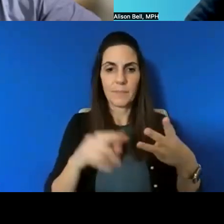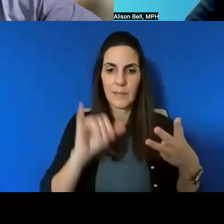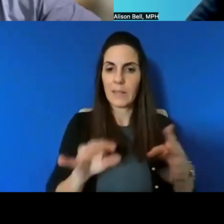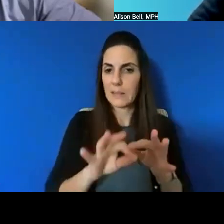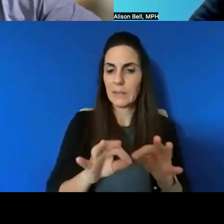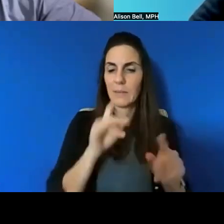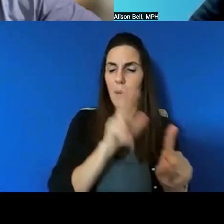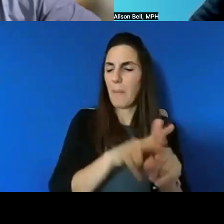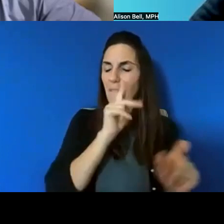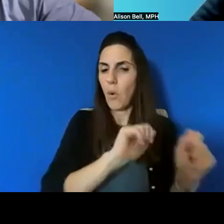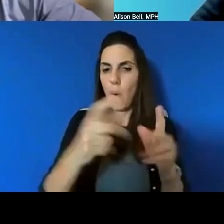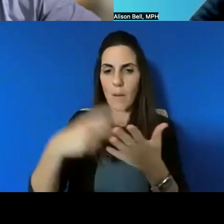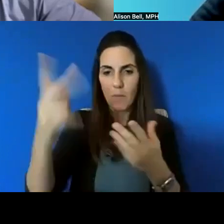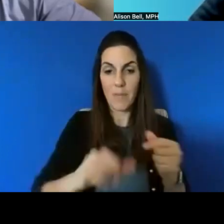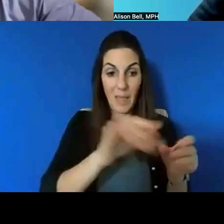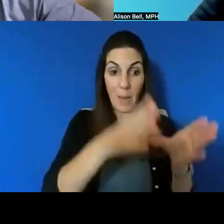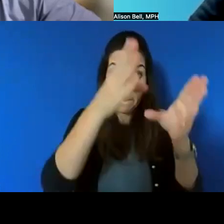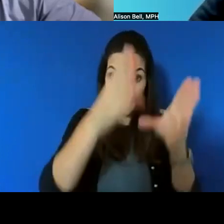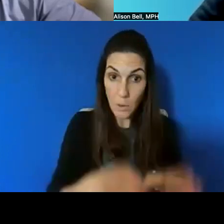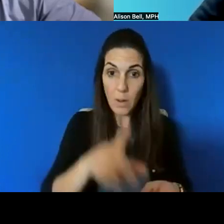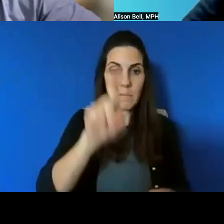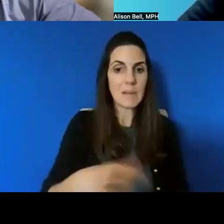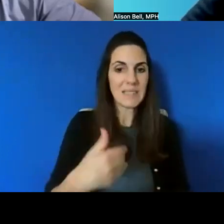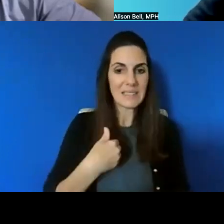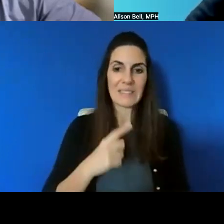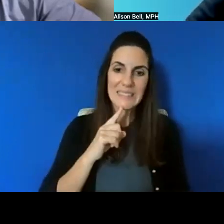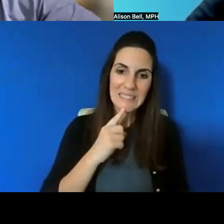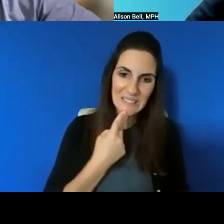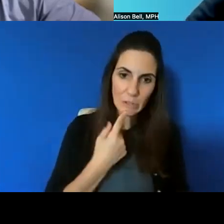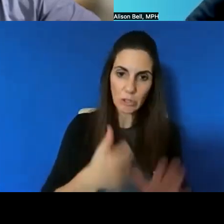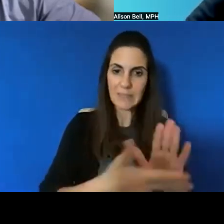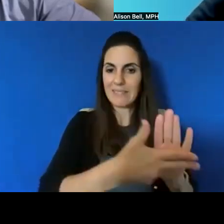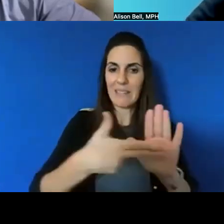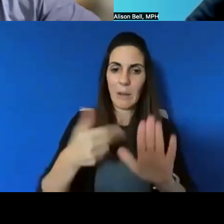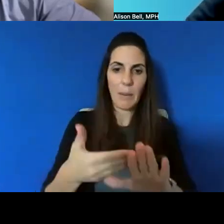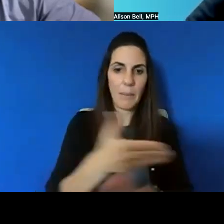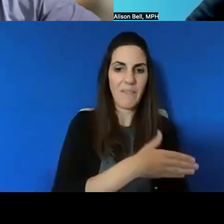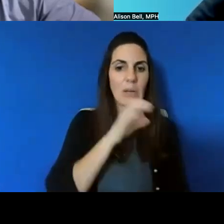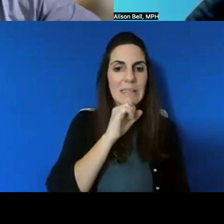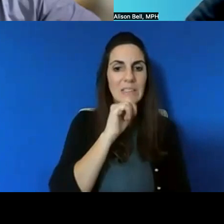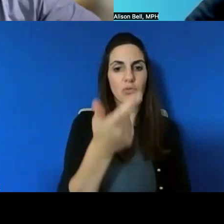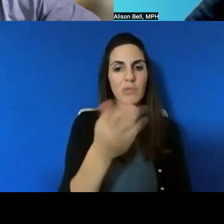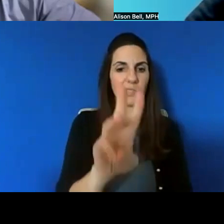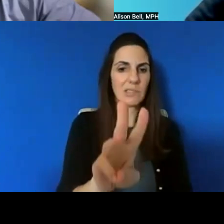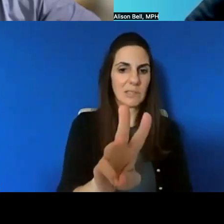one is that the individual has to have a severe diagnosis prior to age 26 and that severity is